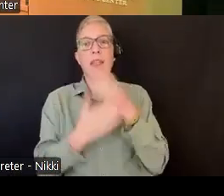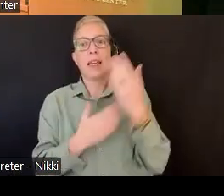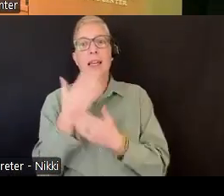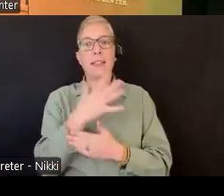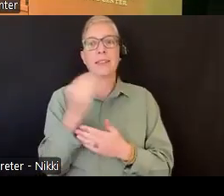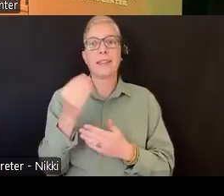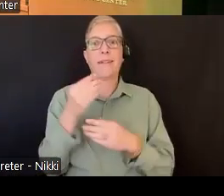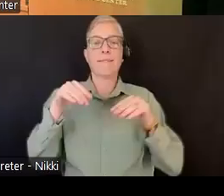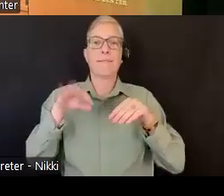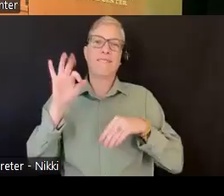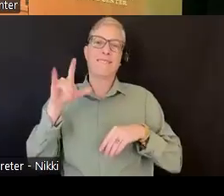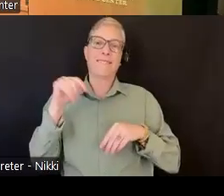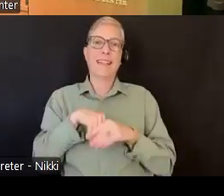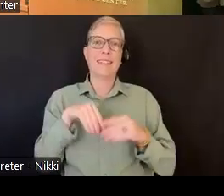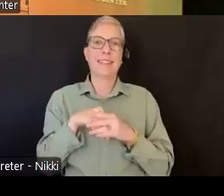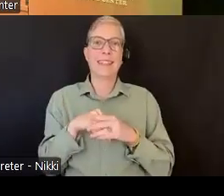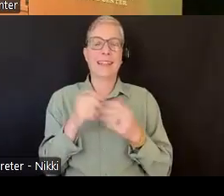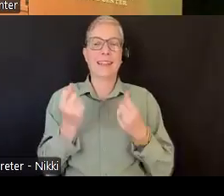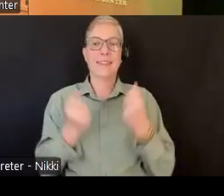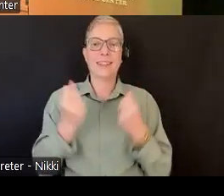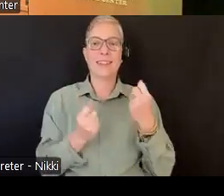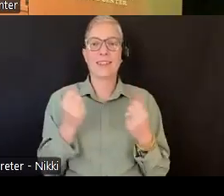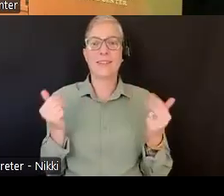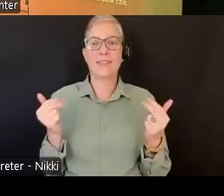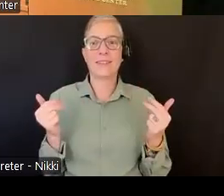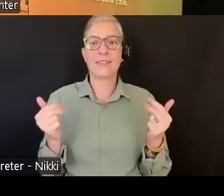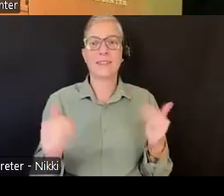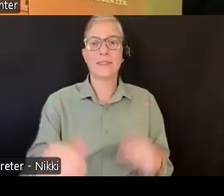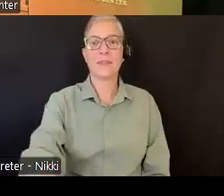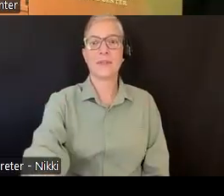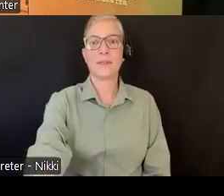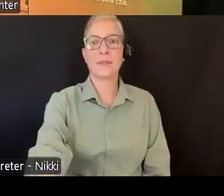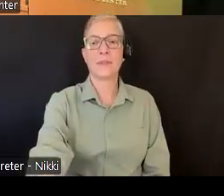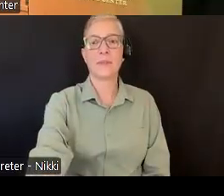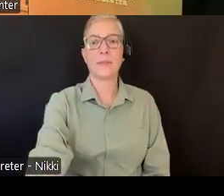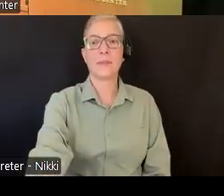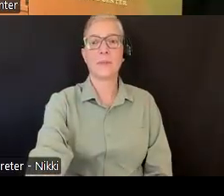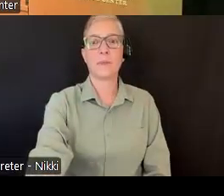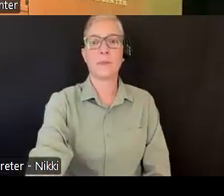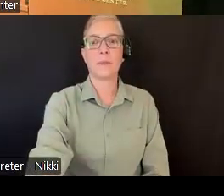Whitting to introduce our speaker. Thank you so much, Dr. Rosenberg and I'm glad you did that part